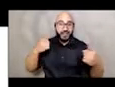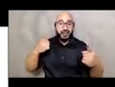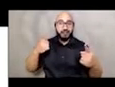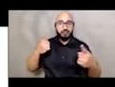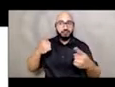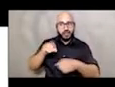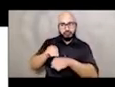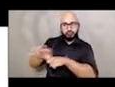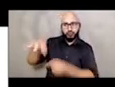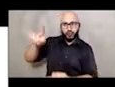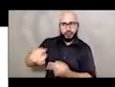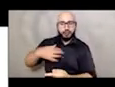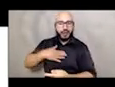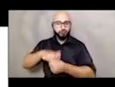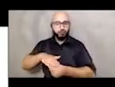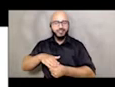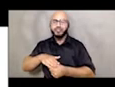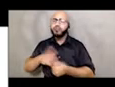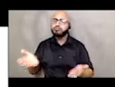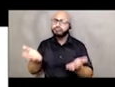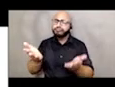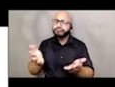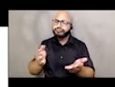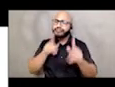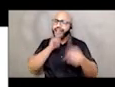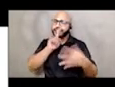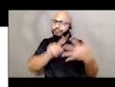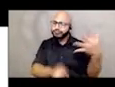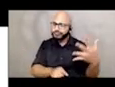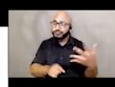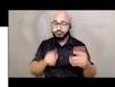So if you can just take a few minutes and respond.